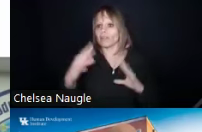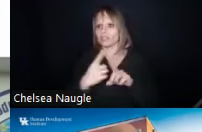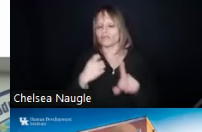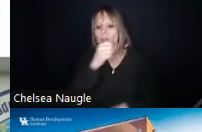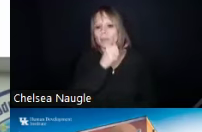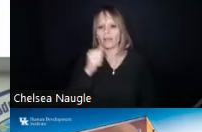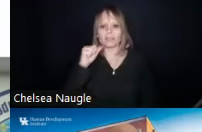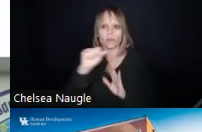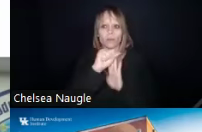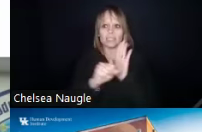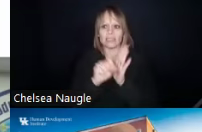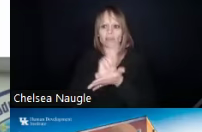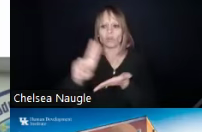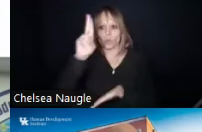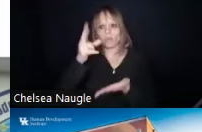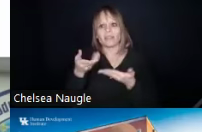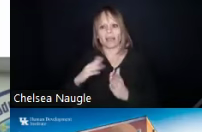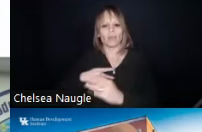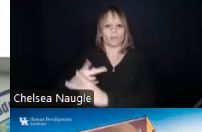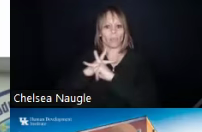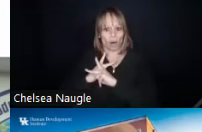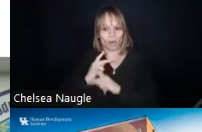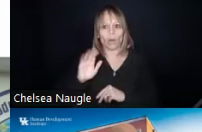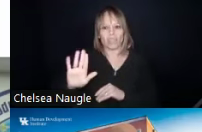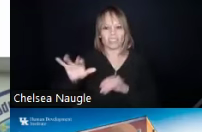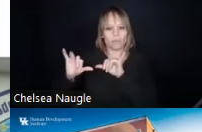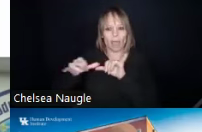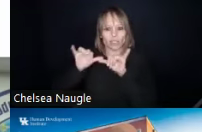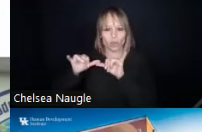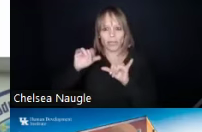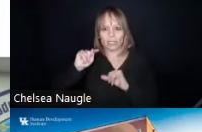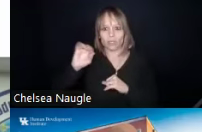one of his measurement tools, um, that, uh, you have to pay to use. And I'm not